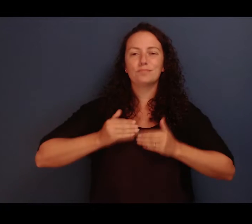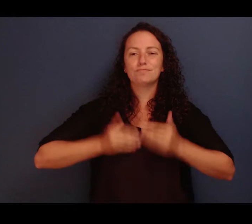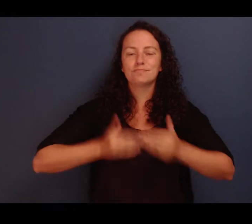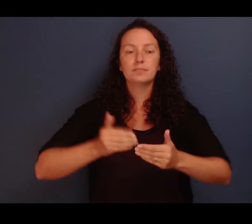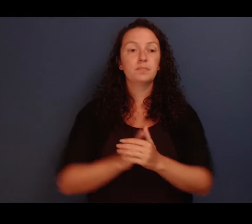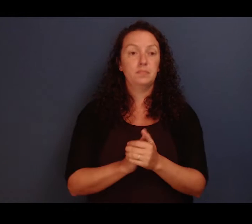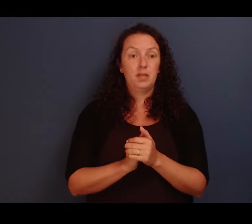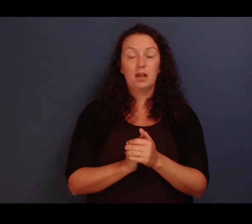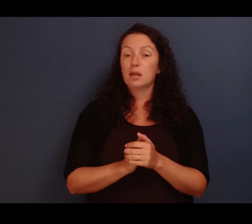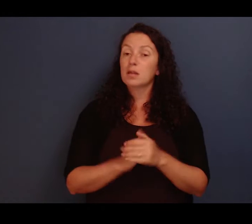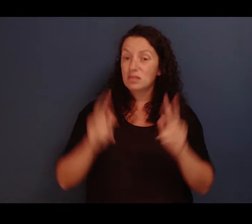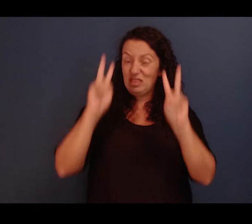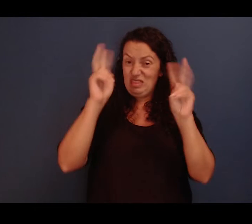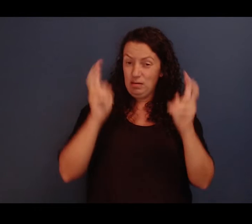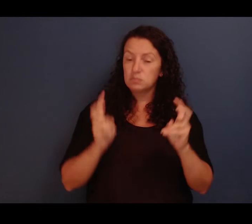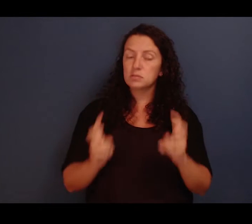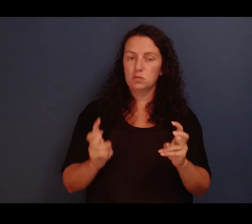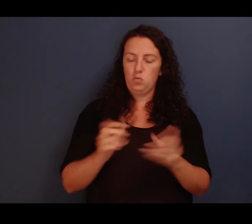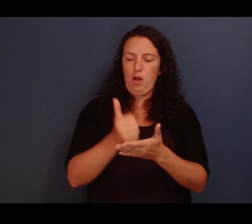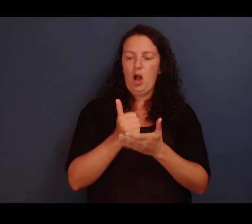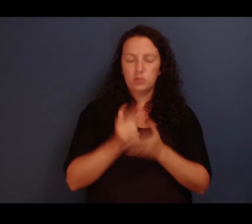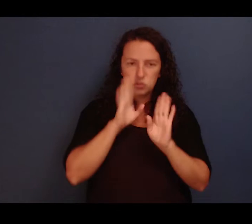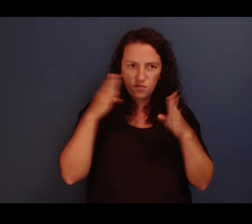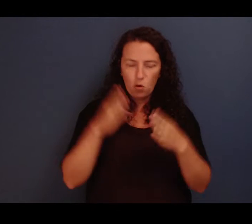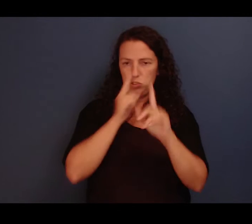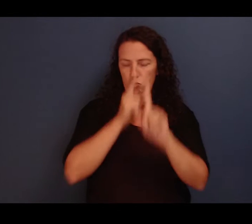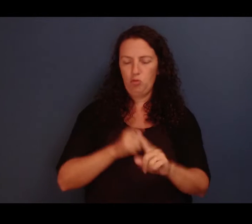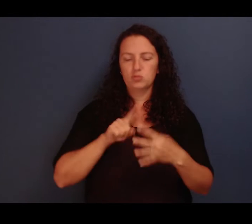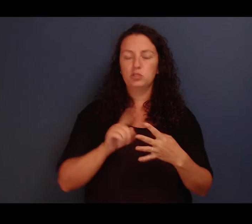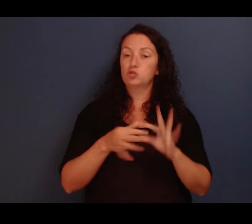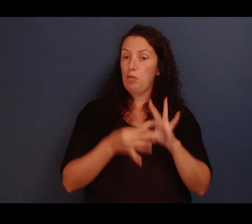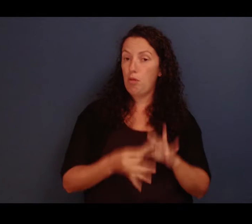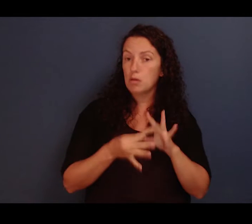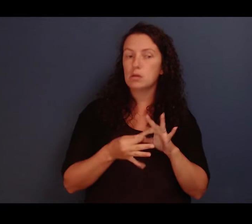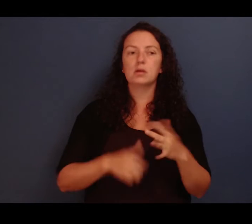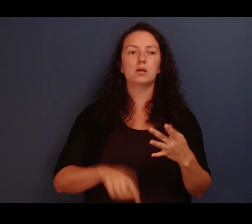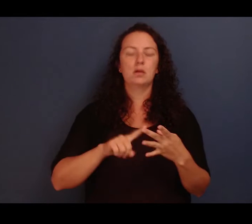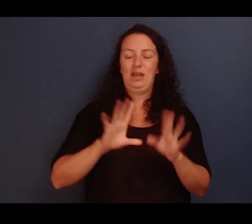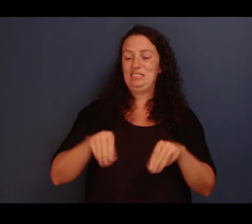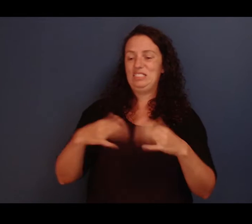The interconnected themes of the plan focus our goals in belonging, delivery, workforce,